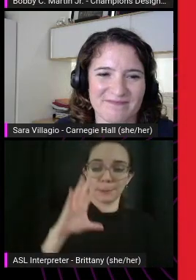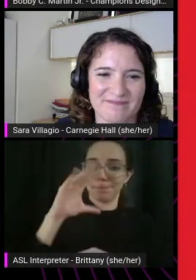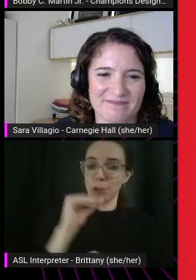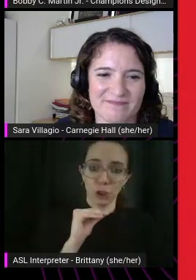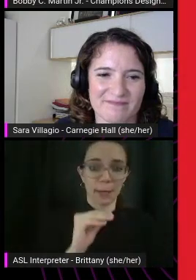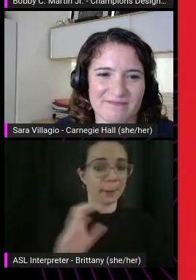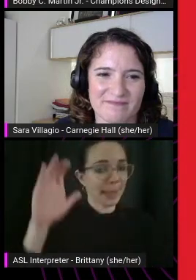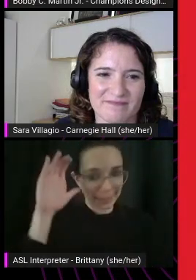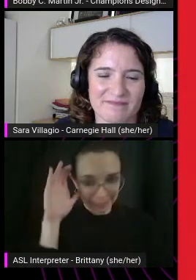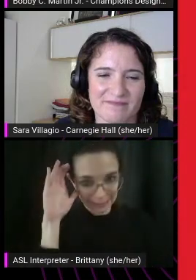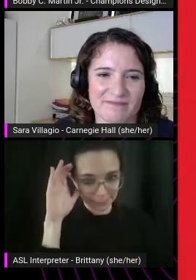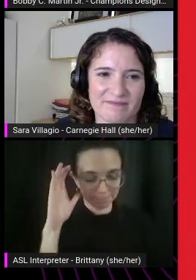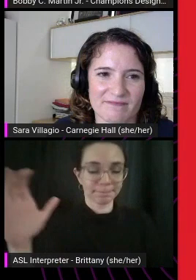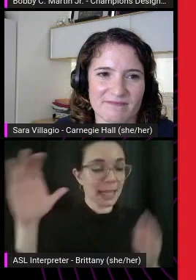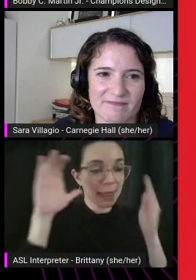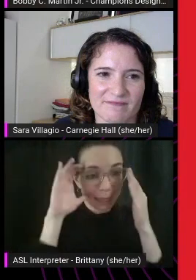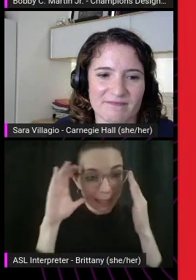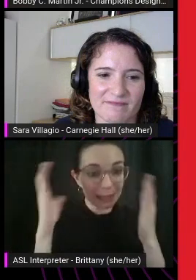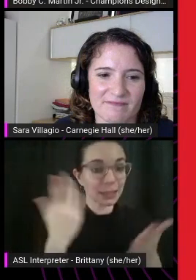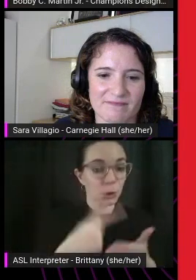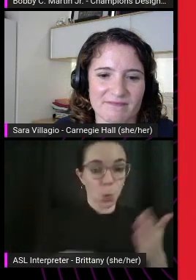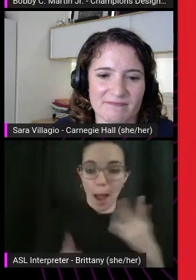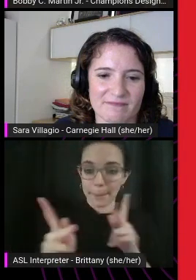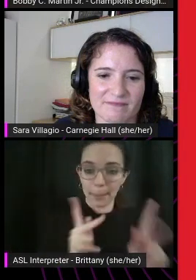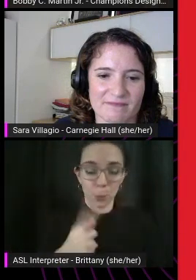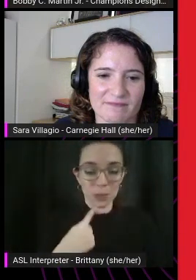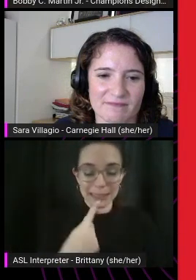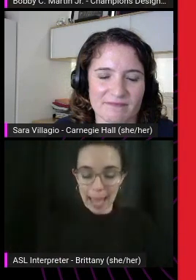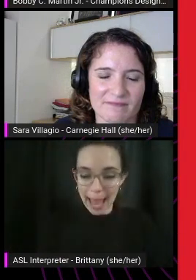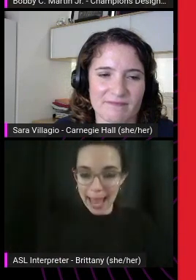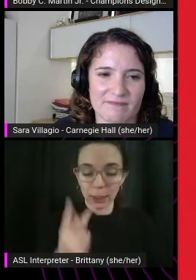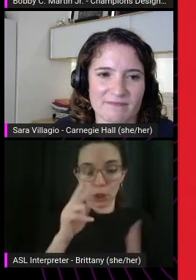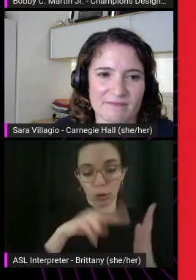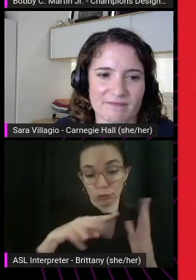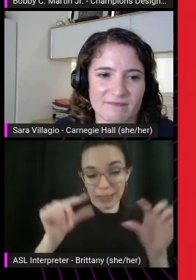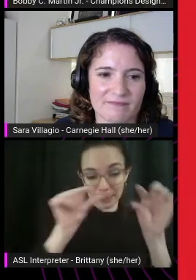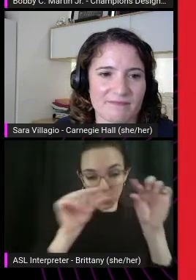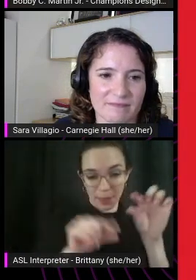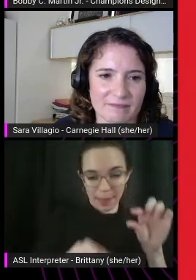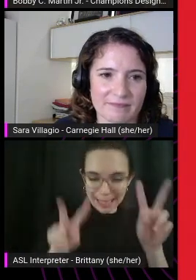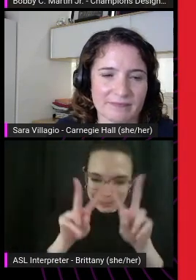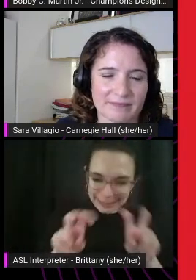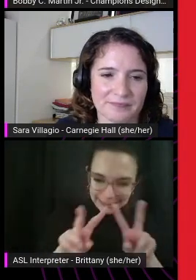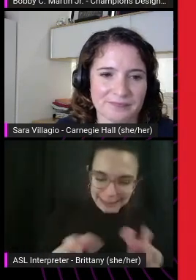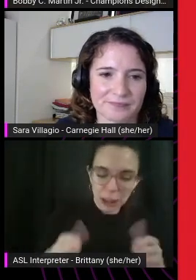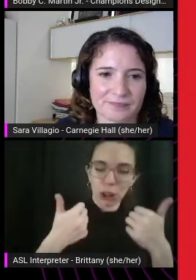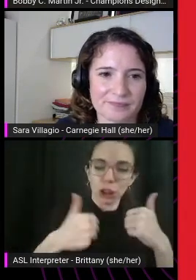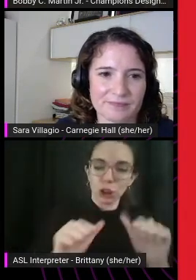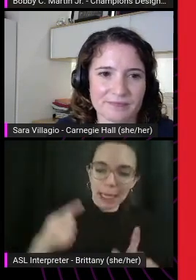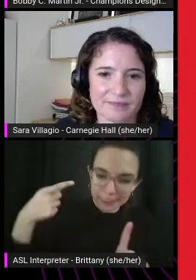Listen to what people were saying. Read between the lines and try to get down to the core of their needs.